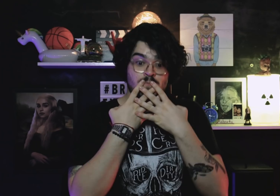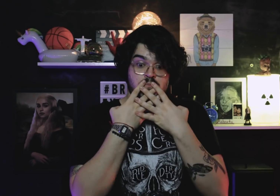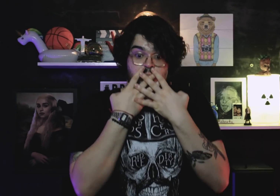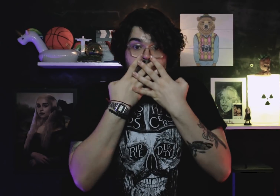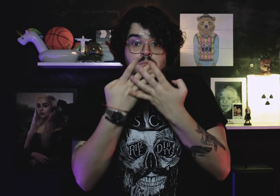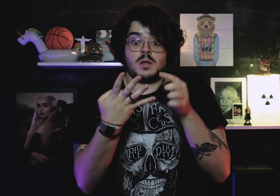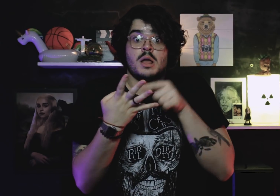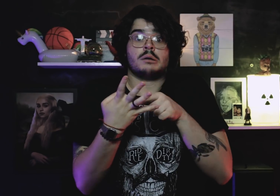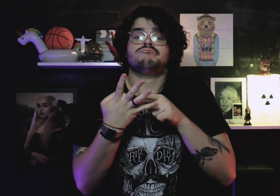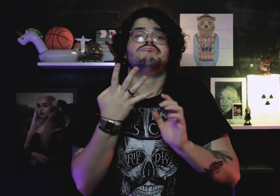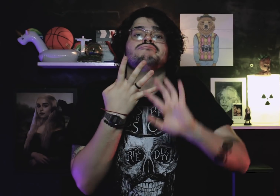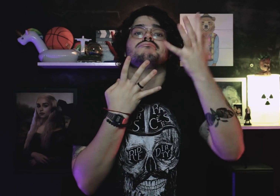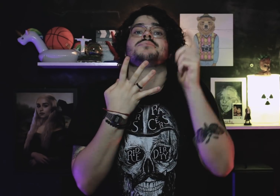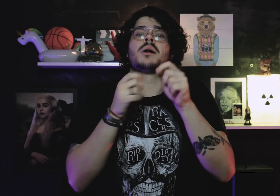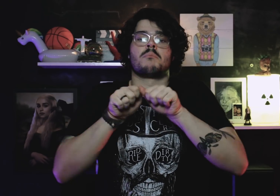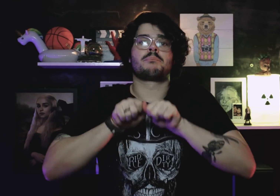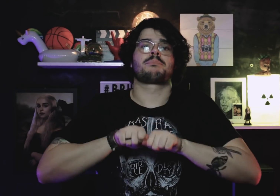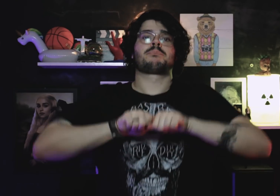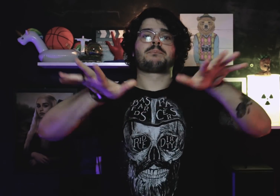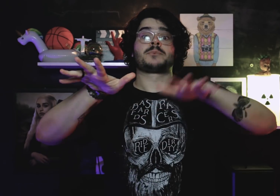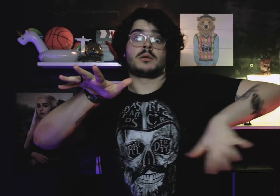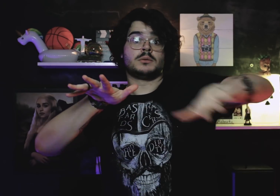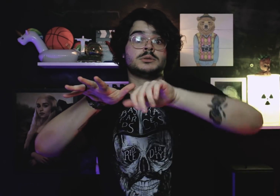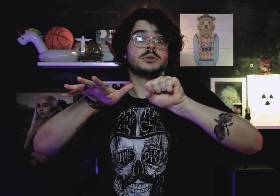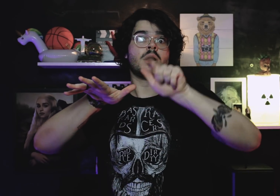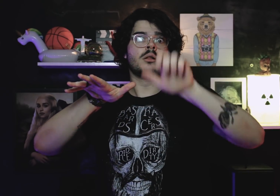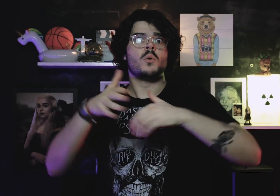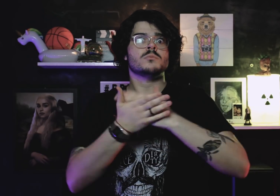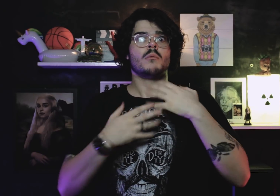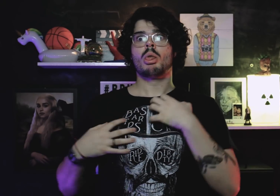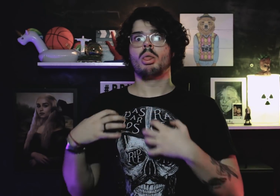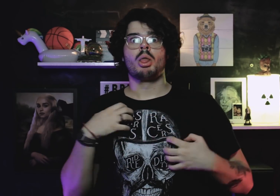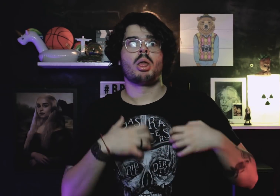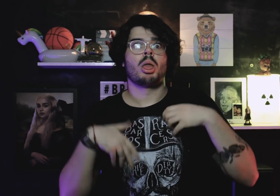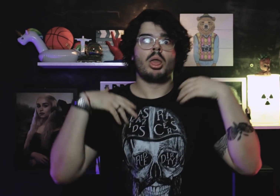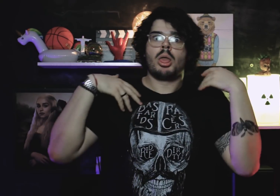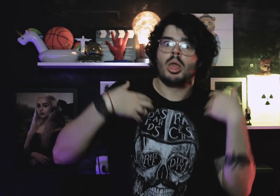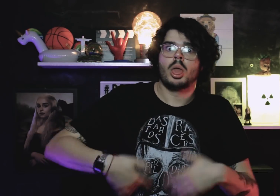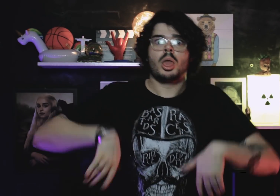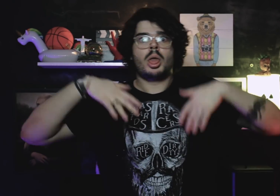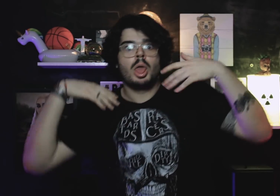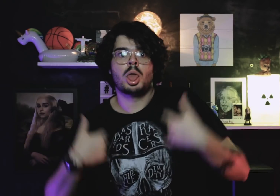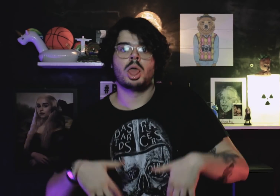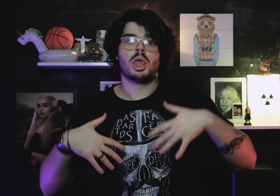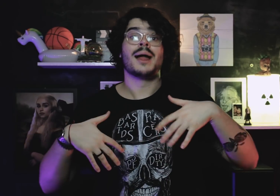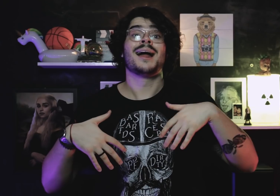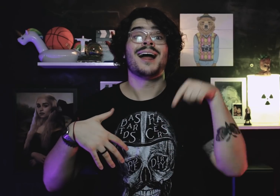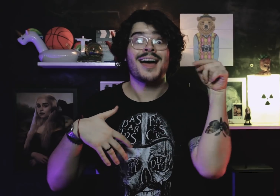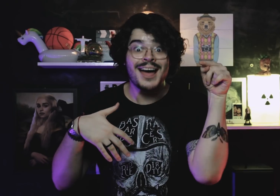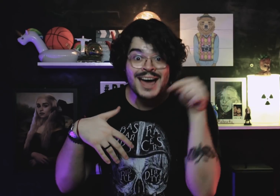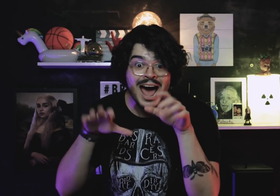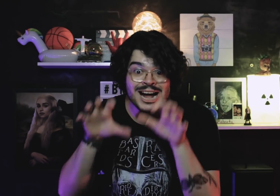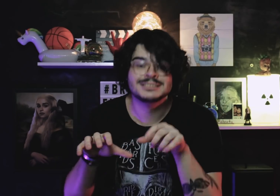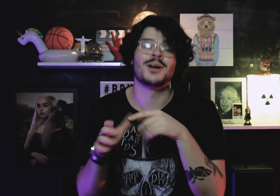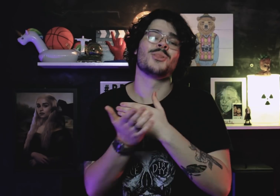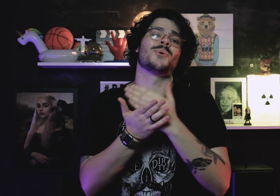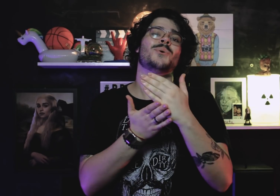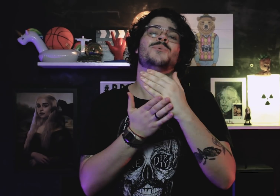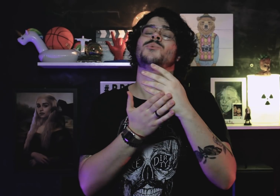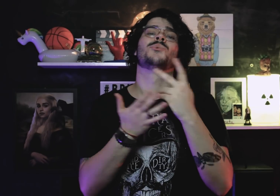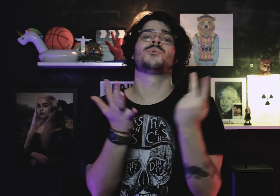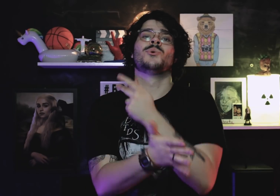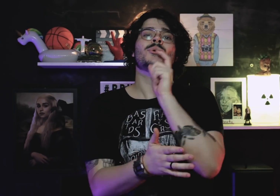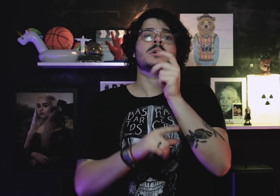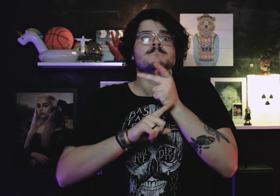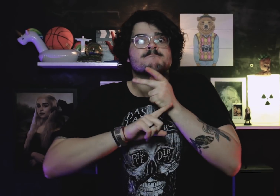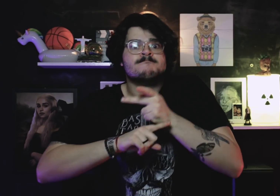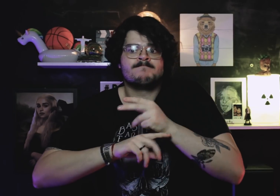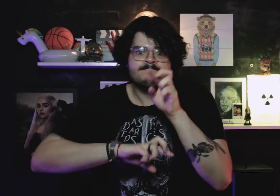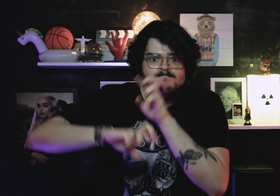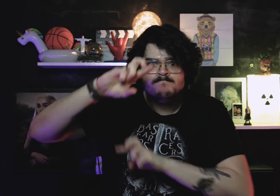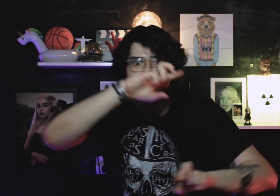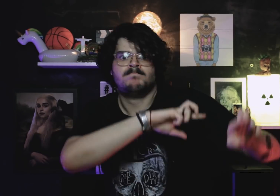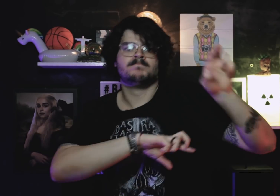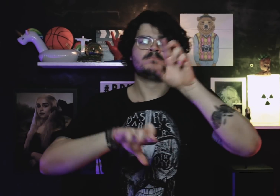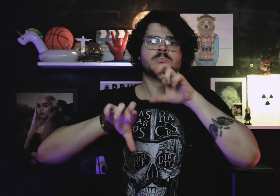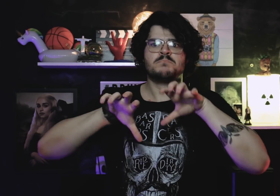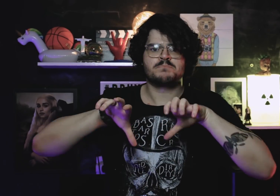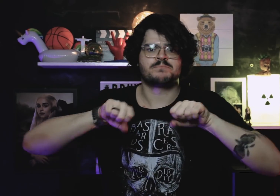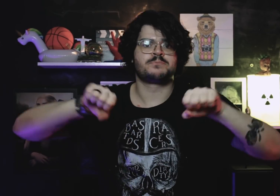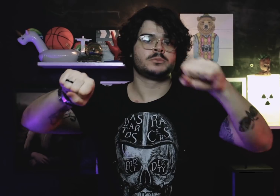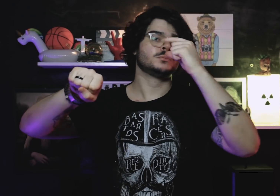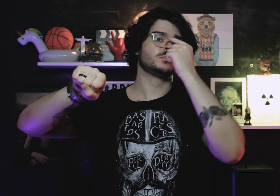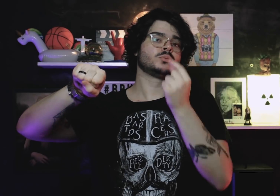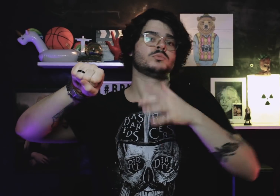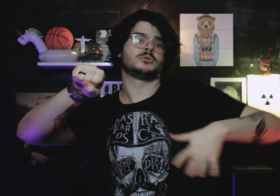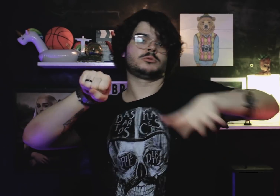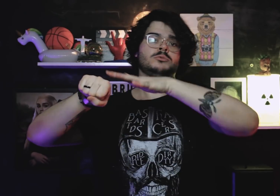These confessions caused panic across the city causing the witch hunt.